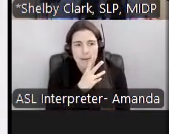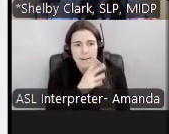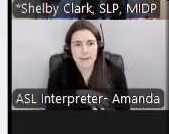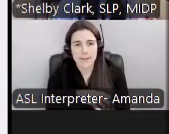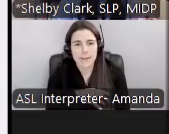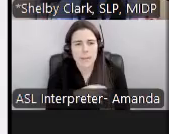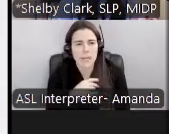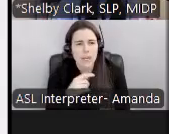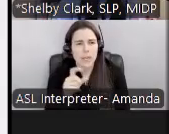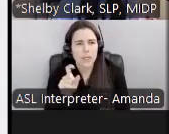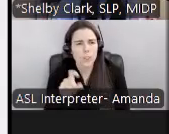a poll, but